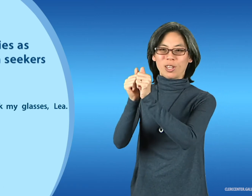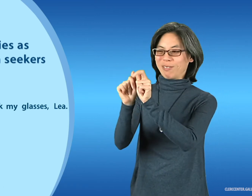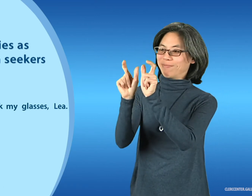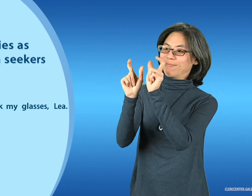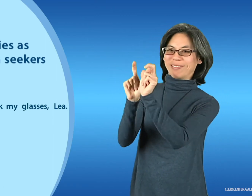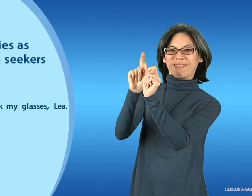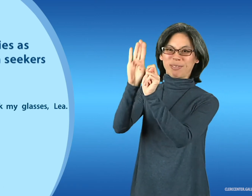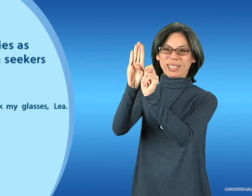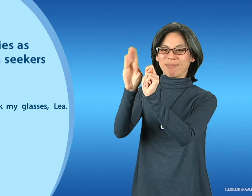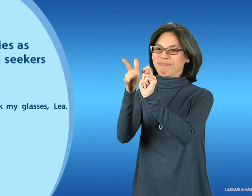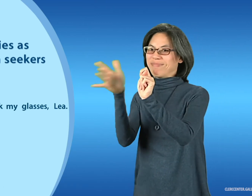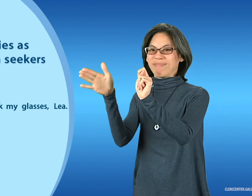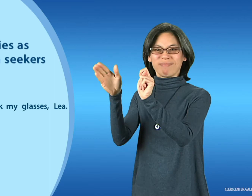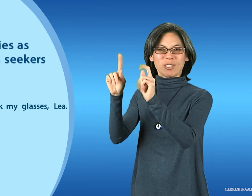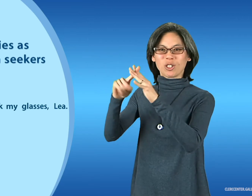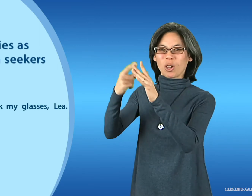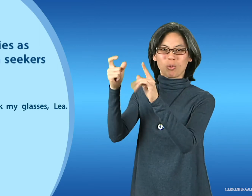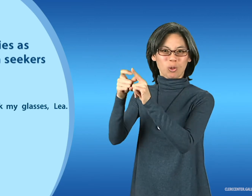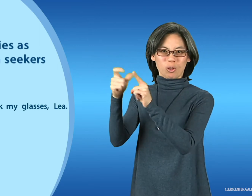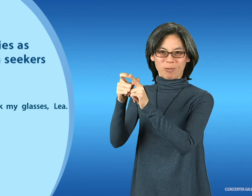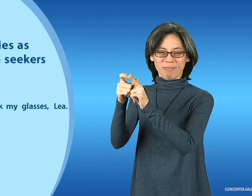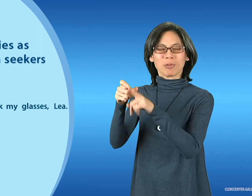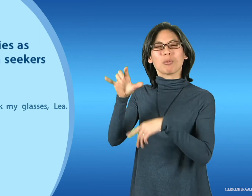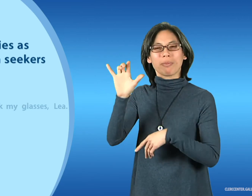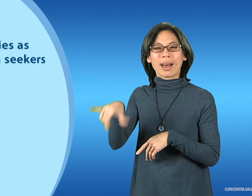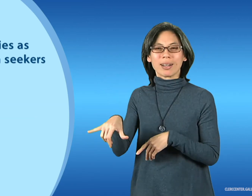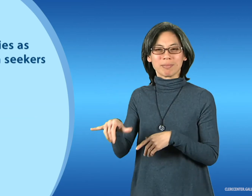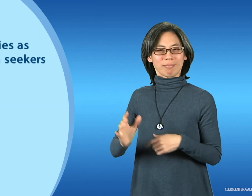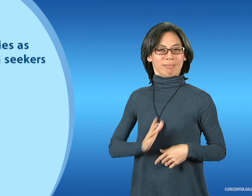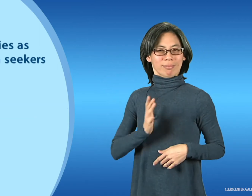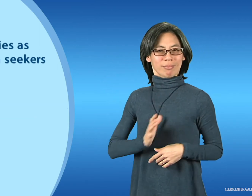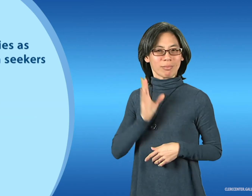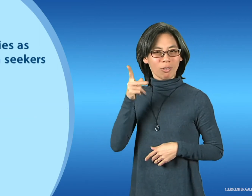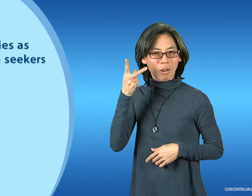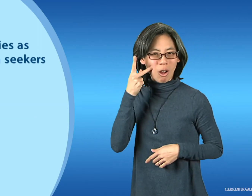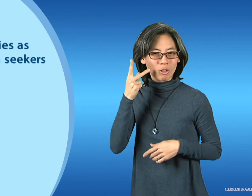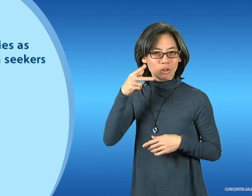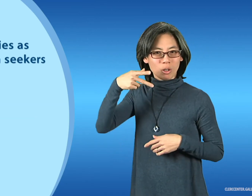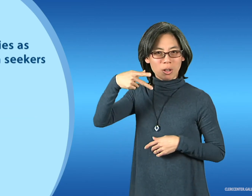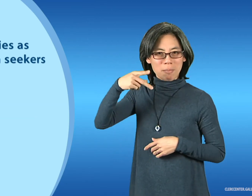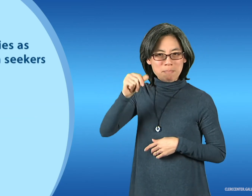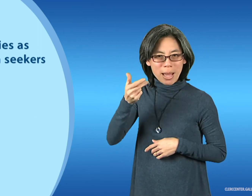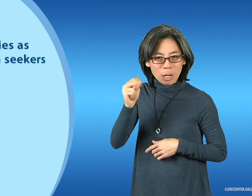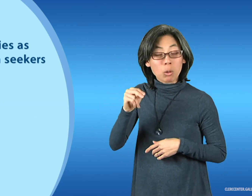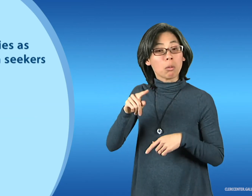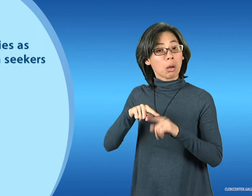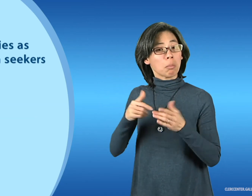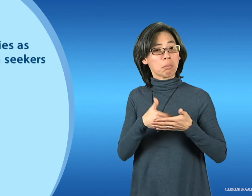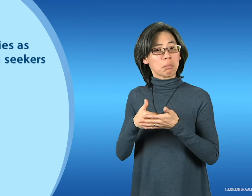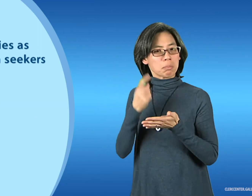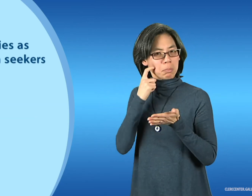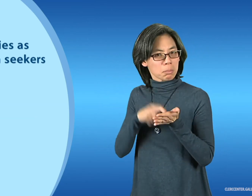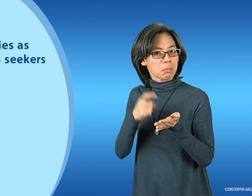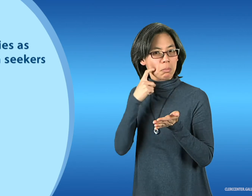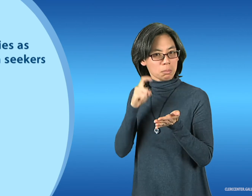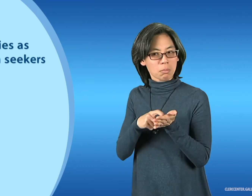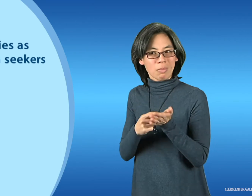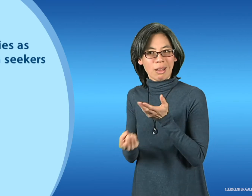that begin with the cluster "TB" together. That's very complex phonological information, that's a phonological pattern that babies